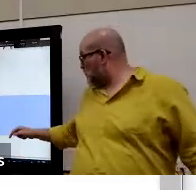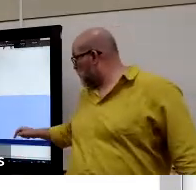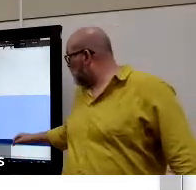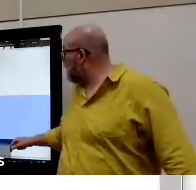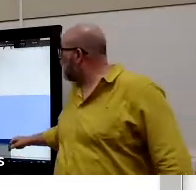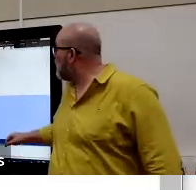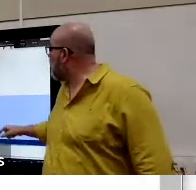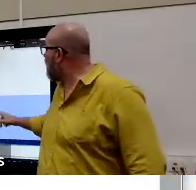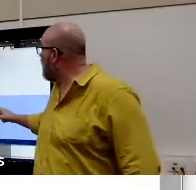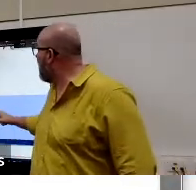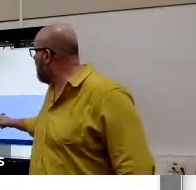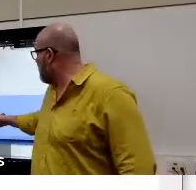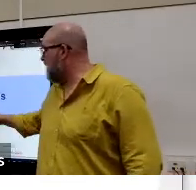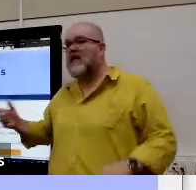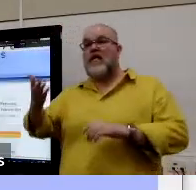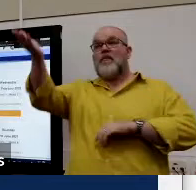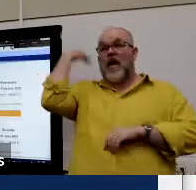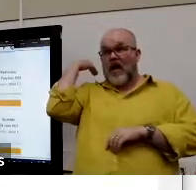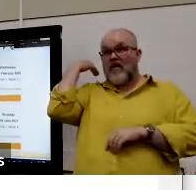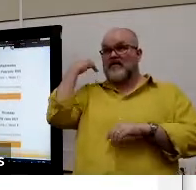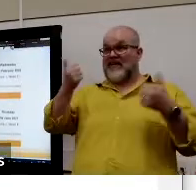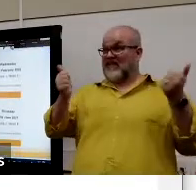Claire's next. We can click on those...